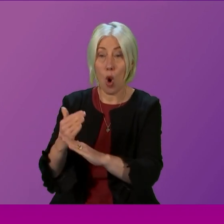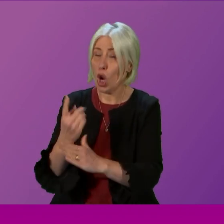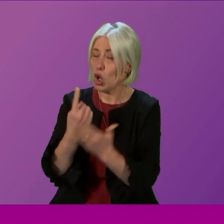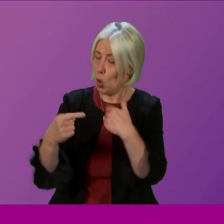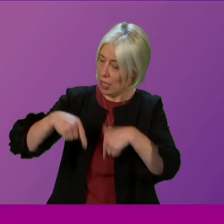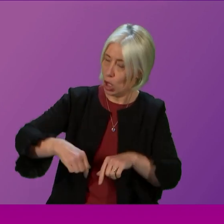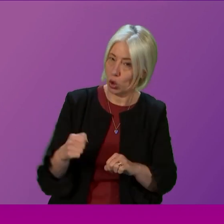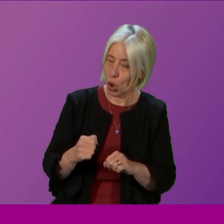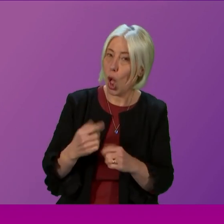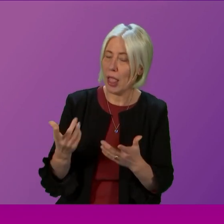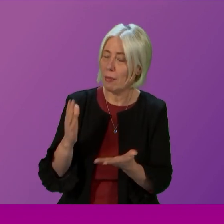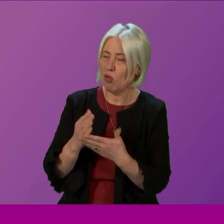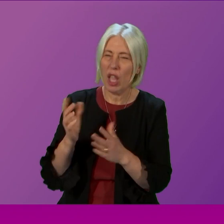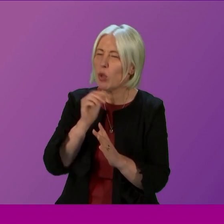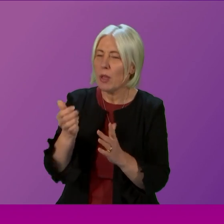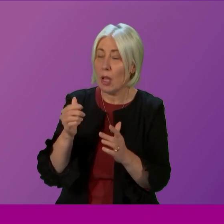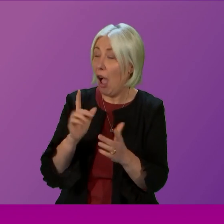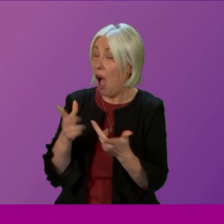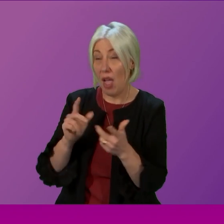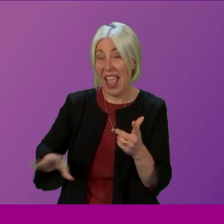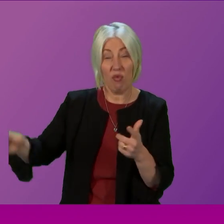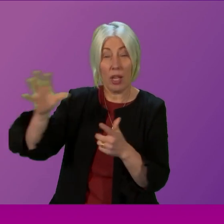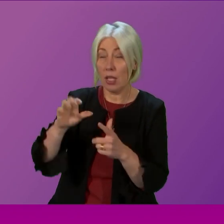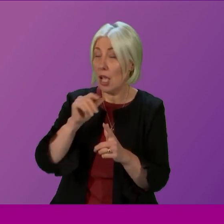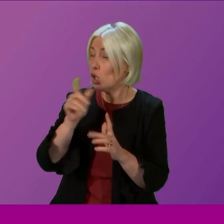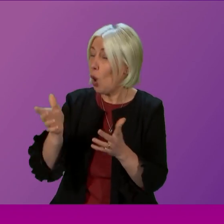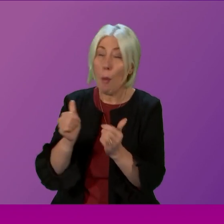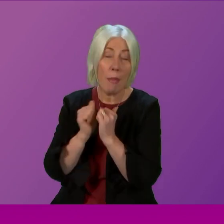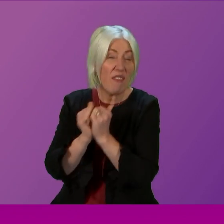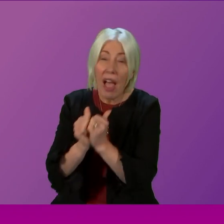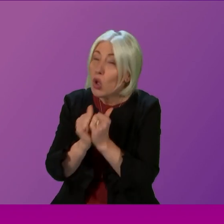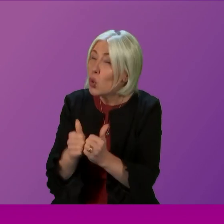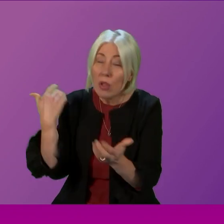but in many places—been undervalued. That is what we seek to change and address.